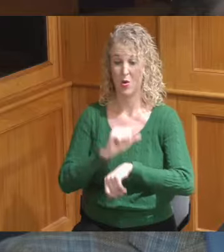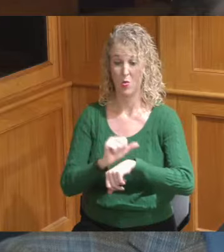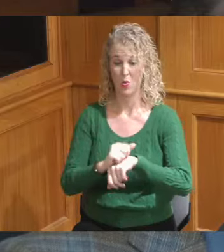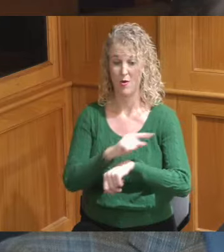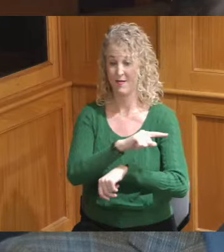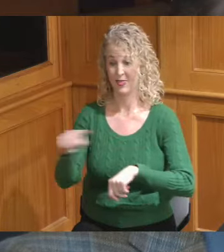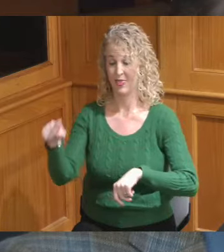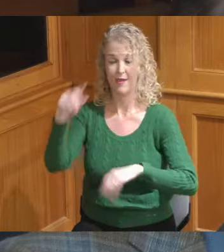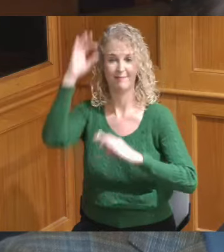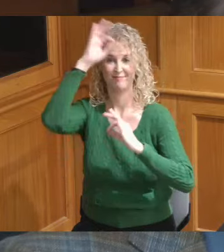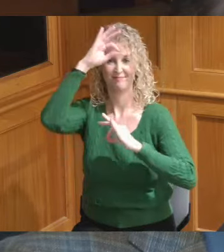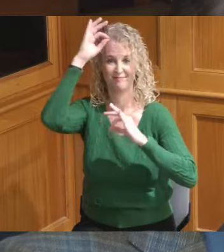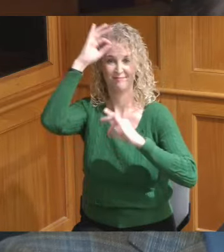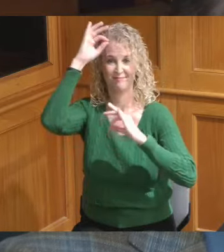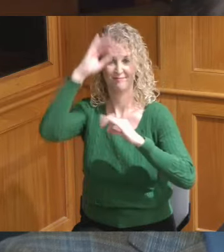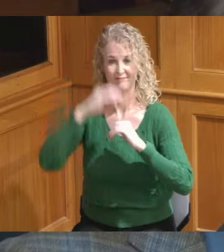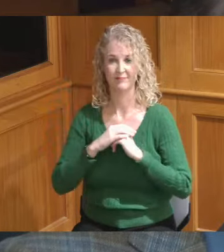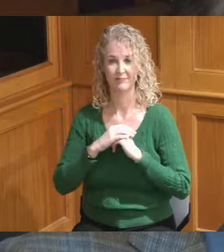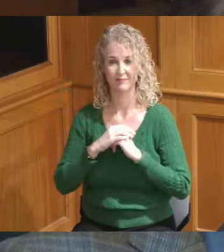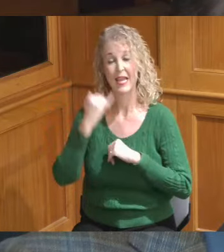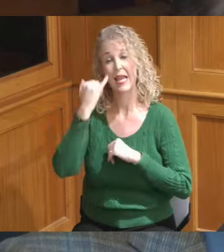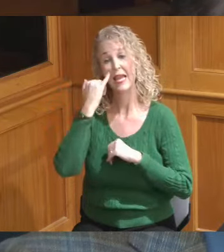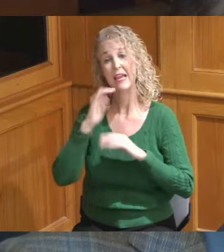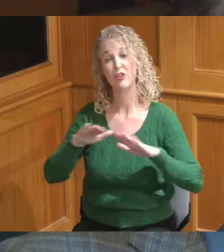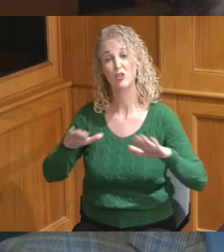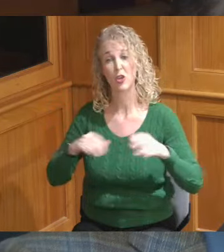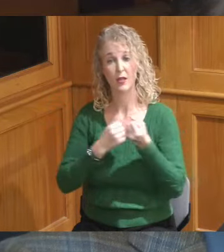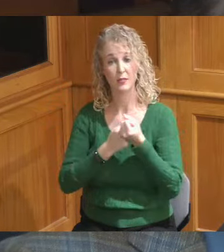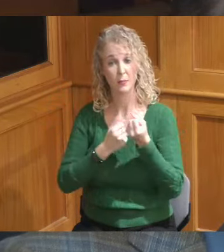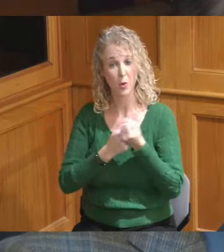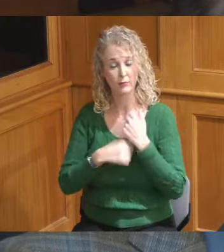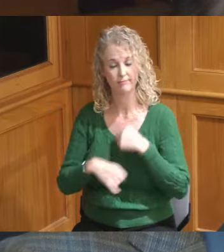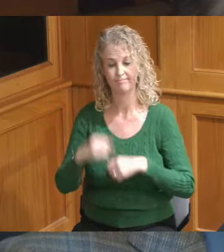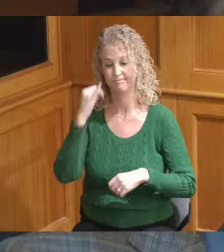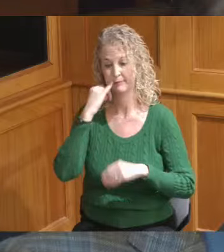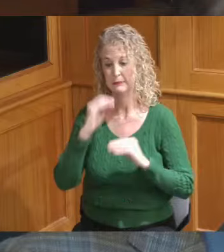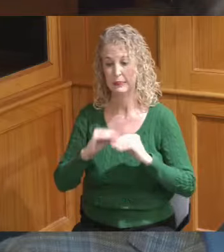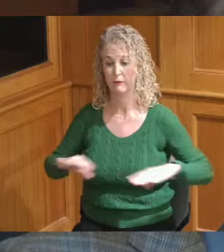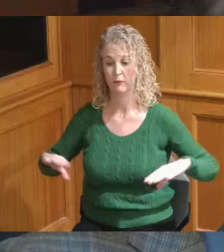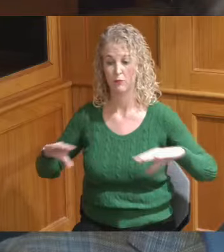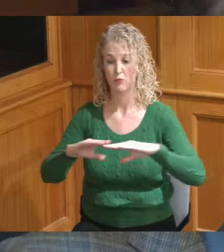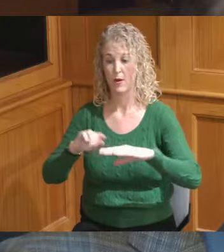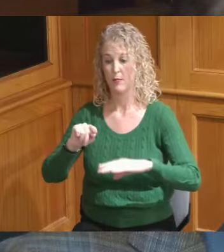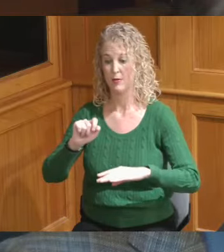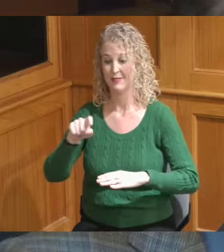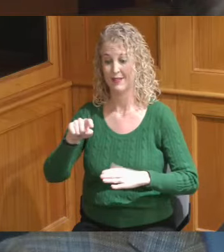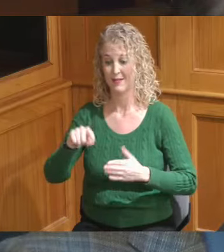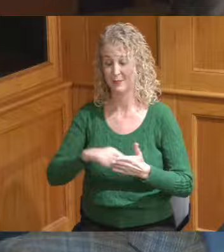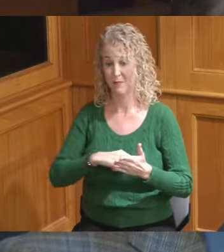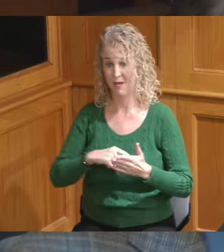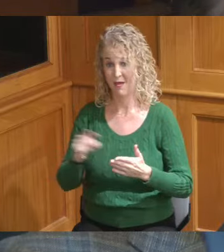basically they know it if they get a child support order if they got to pay property taxes similar to